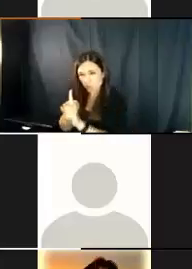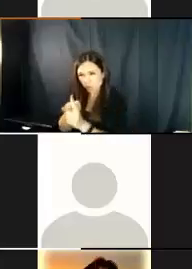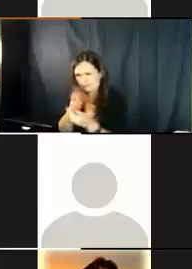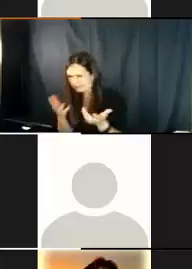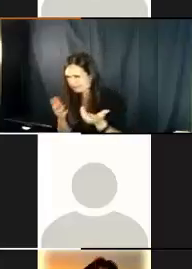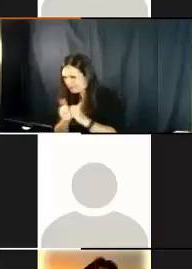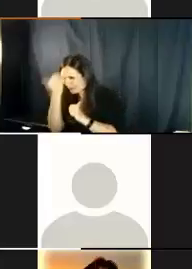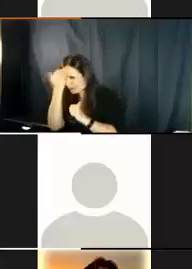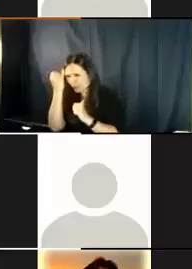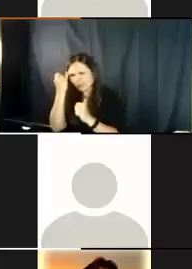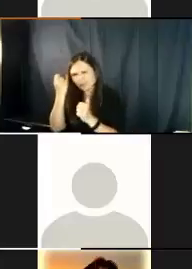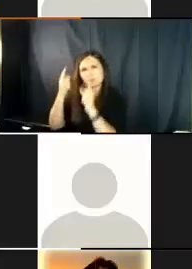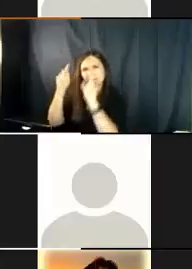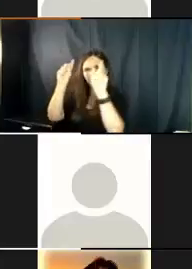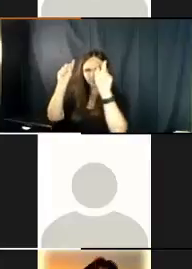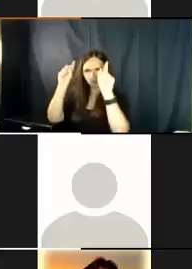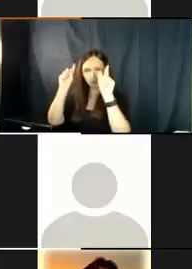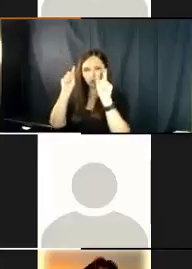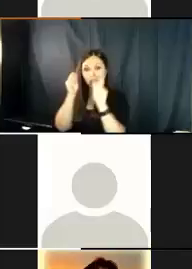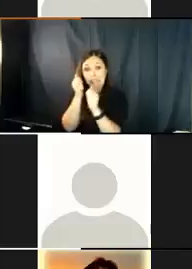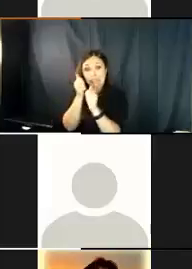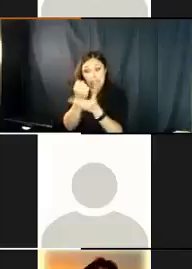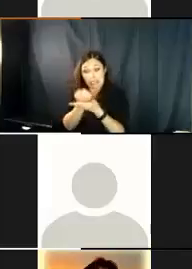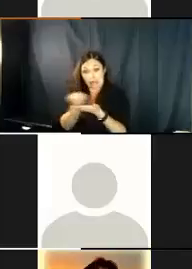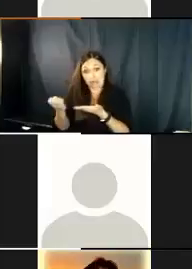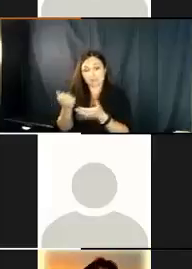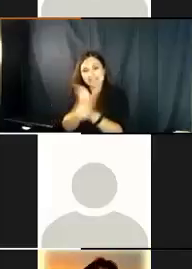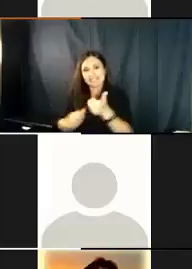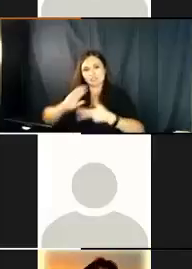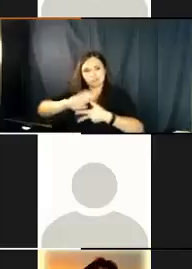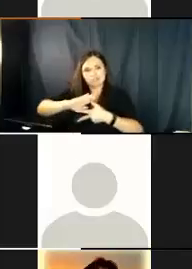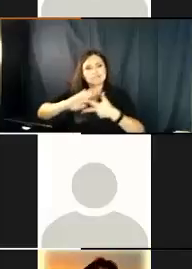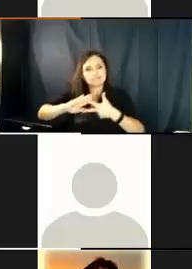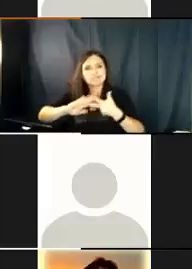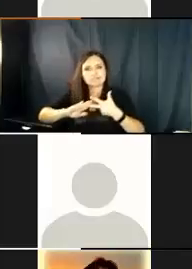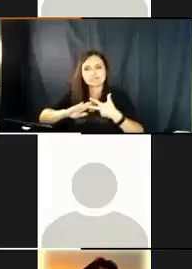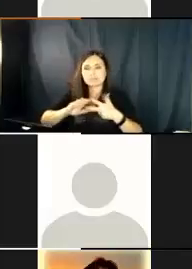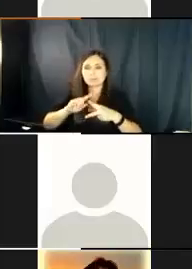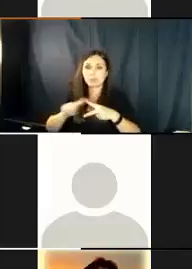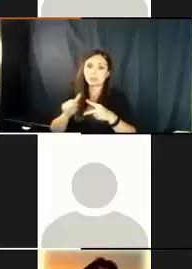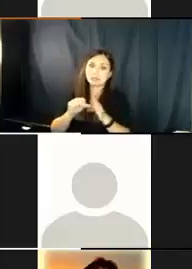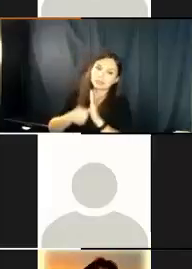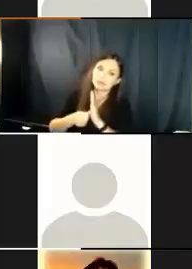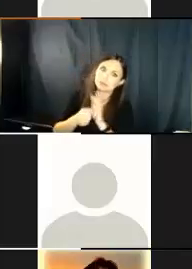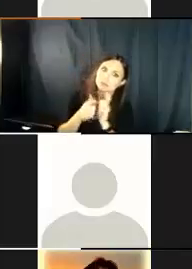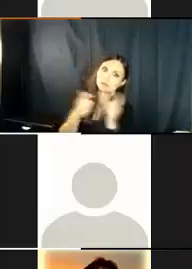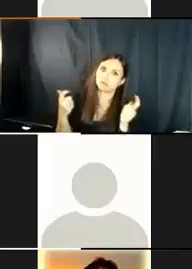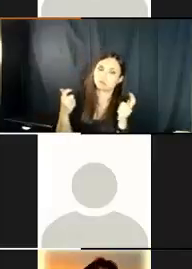Those elements are in each one of these models, but there's a big emphasis on that in the Dick and Carey model.